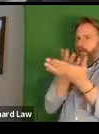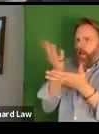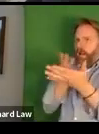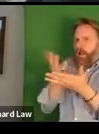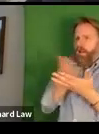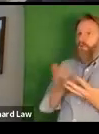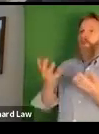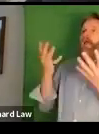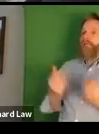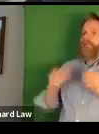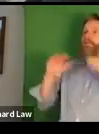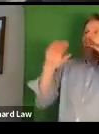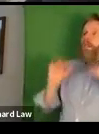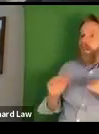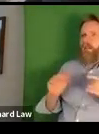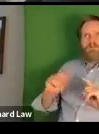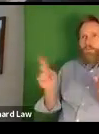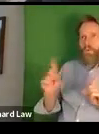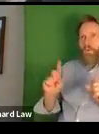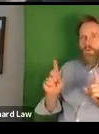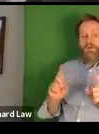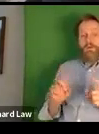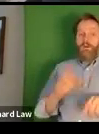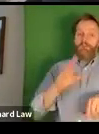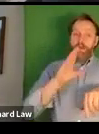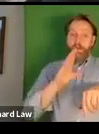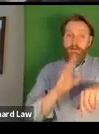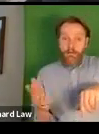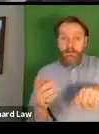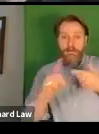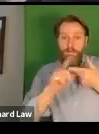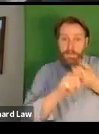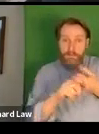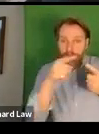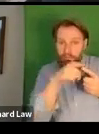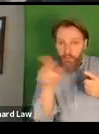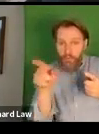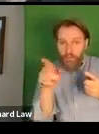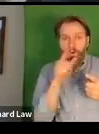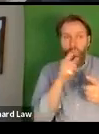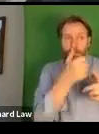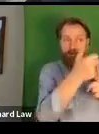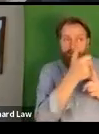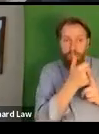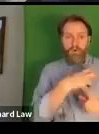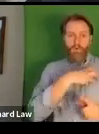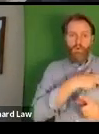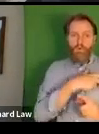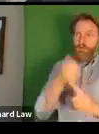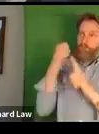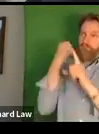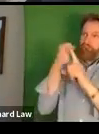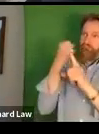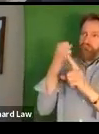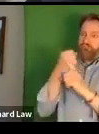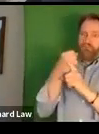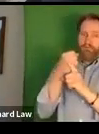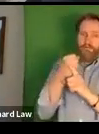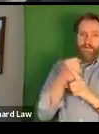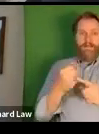what we matter is whether members are prepared to support us in campaigning for more and the way that we plan to do that because of the lockdown is not